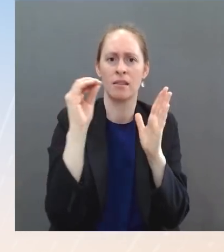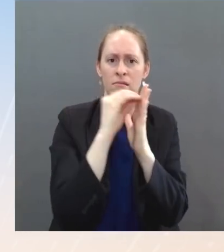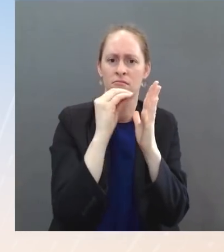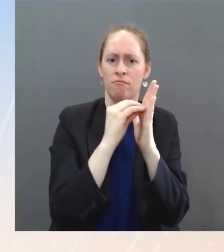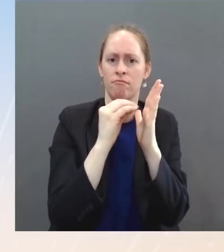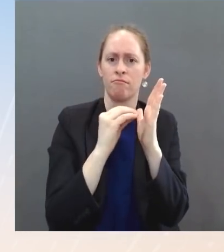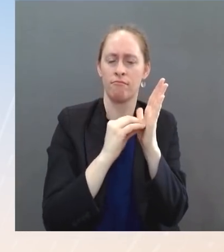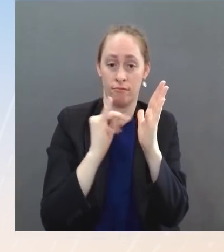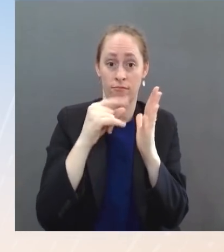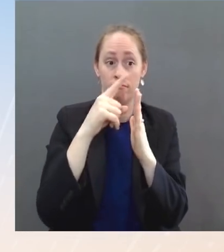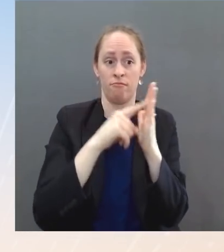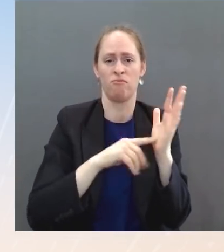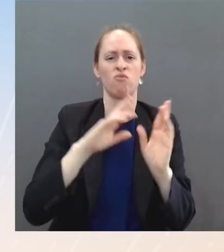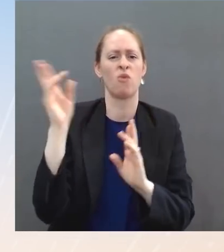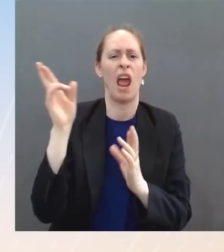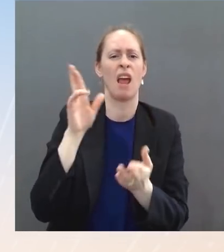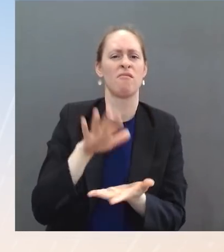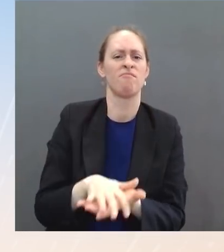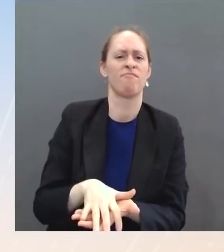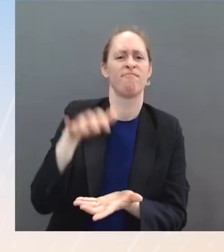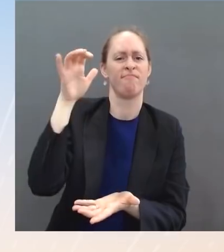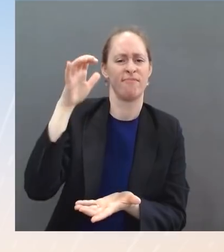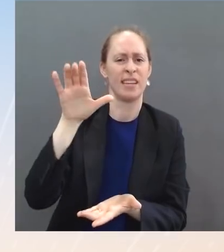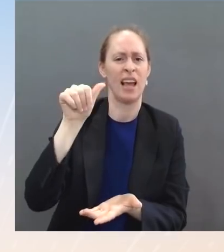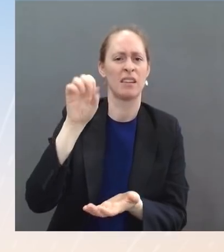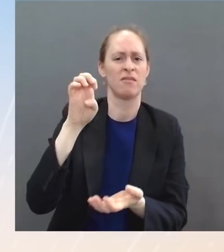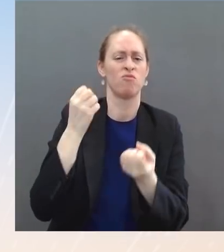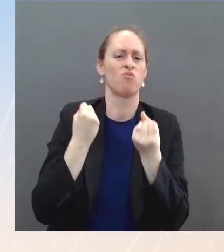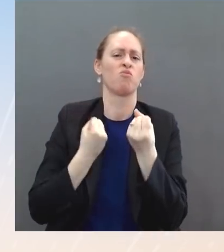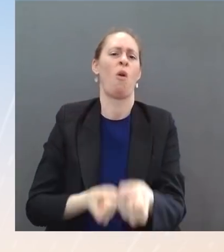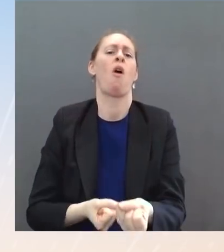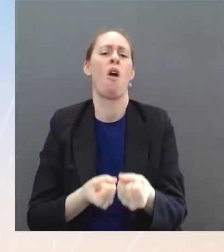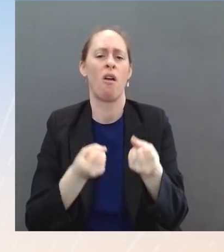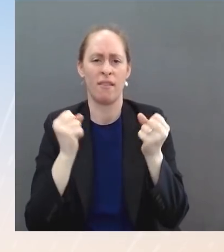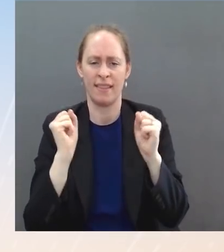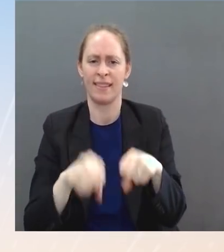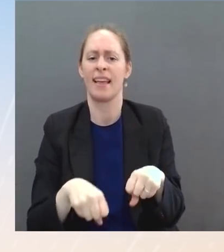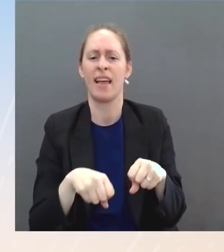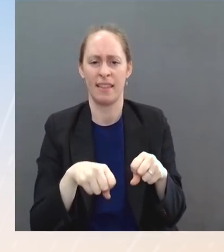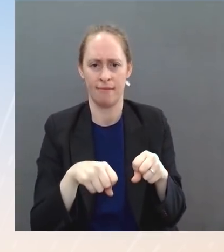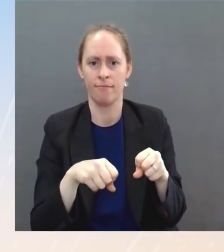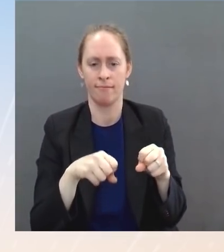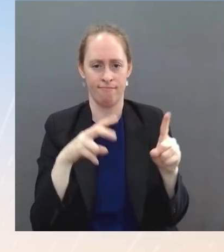to the relentless disinformation we are likely to see and have already started seeing from Russia, and that, ultimately,